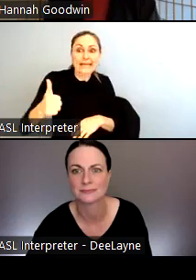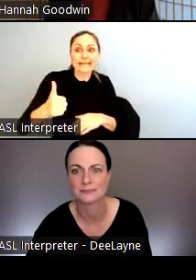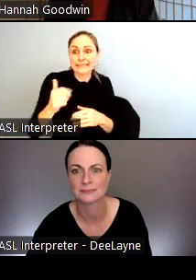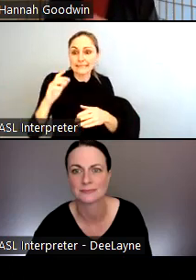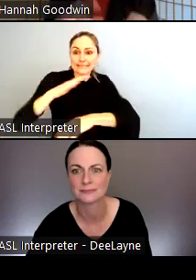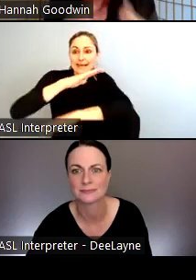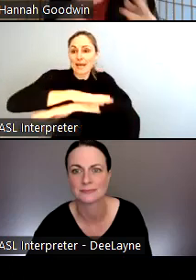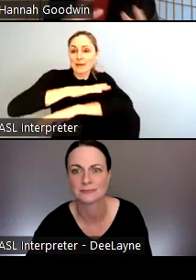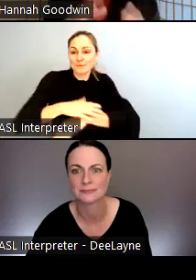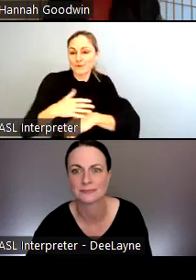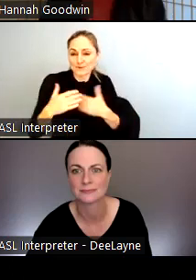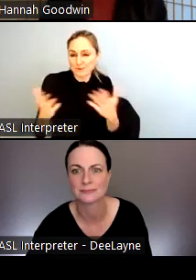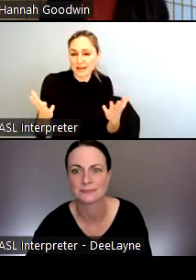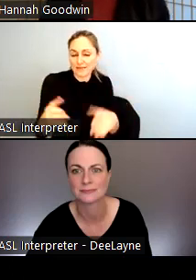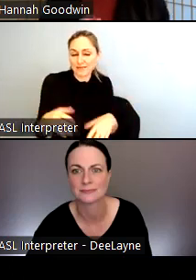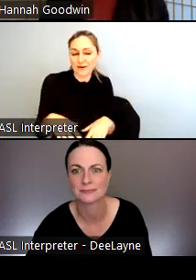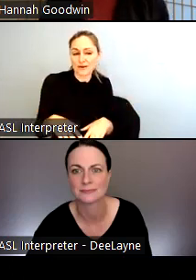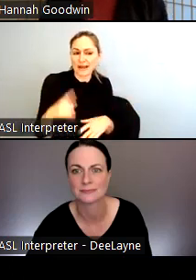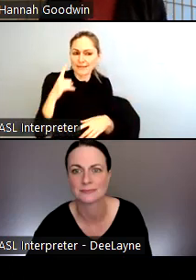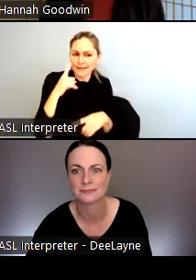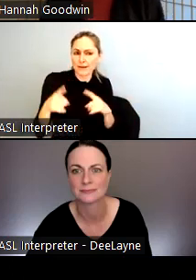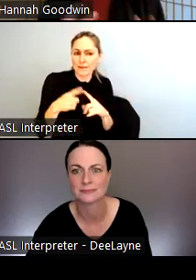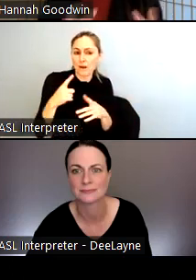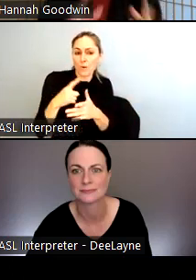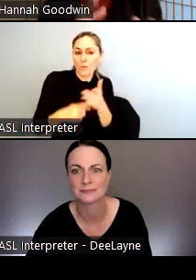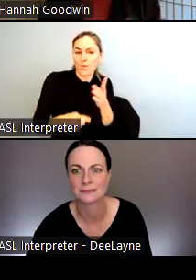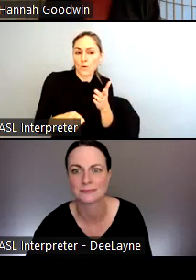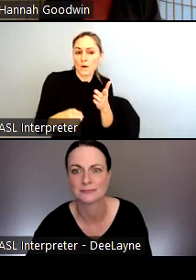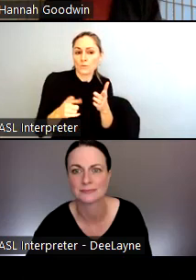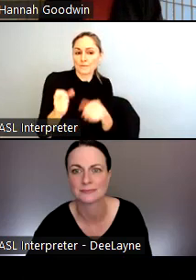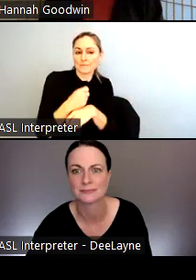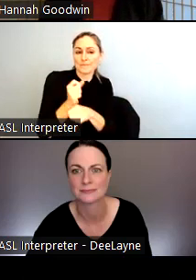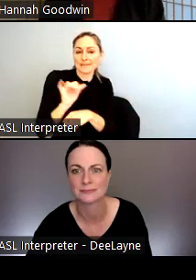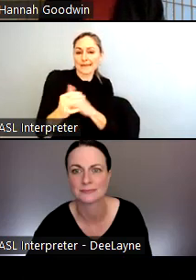And really think about what it is that would make that skill building piece work.